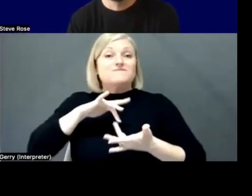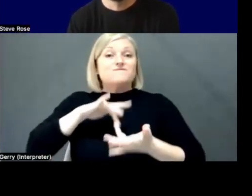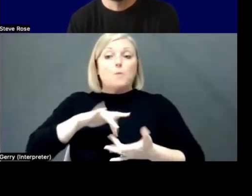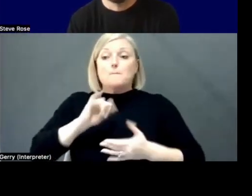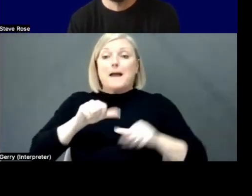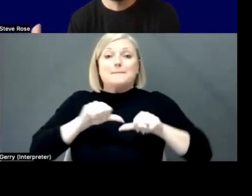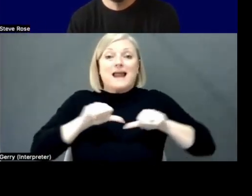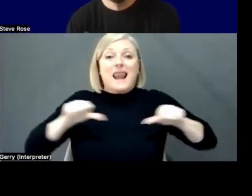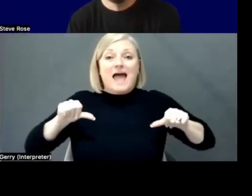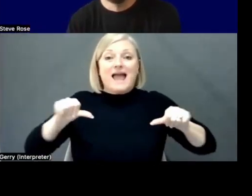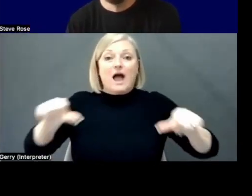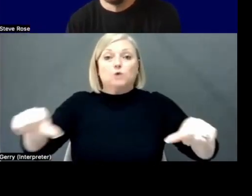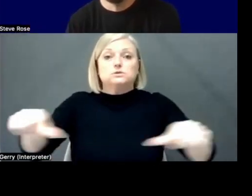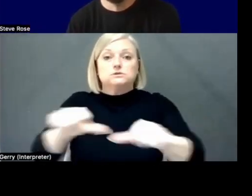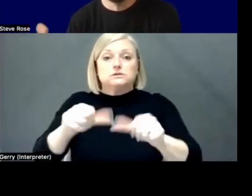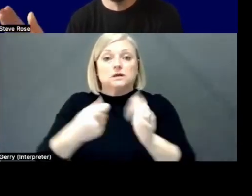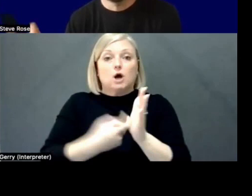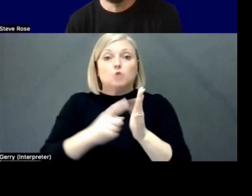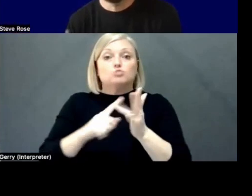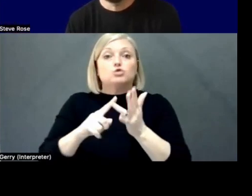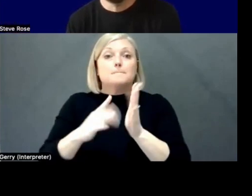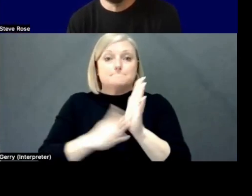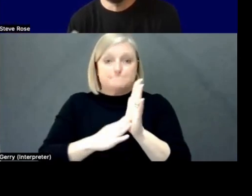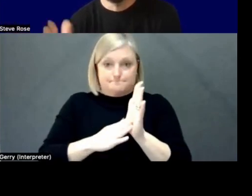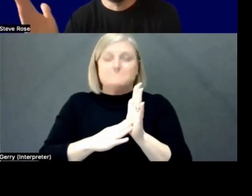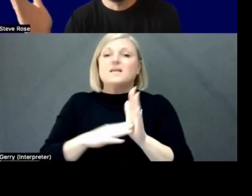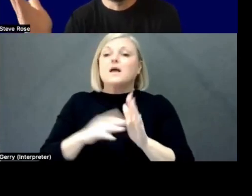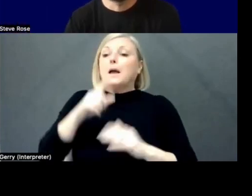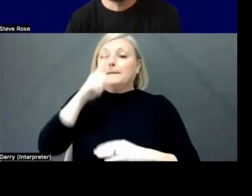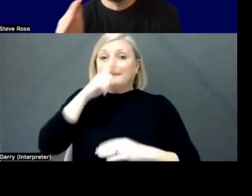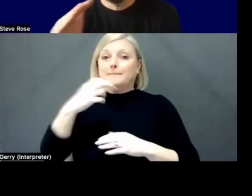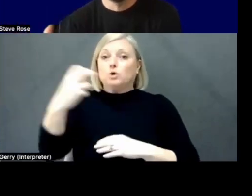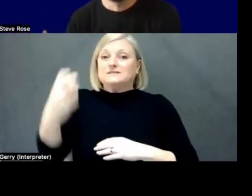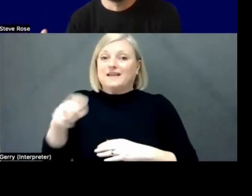someone's back, or it might be that they're doing a very quick message, like the cross here on someone's